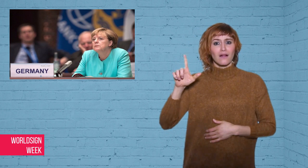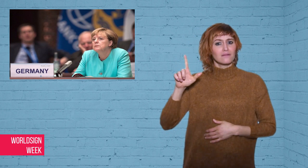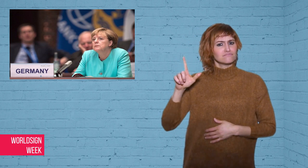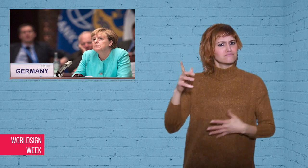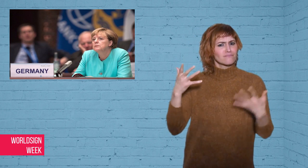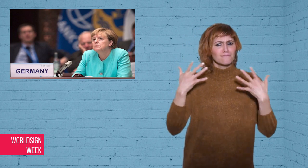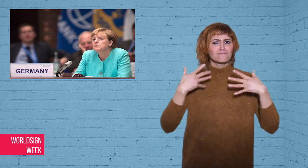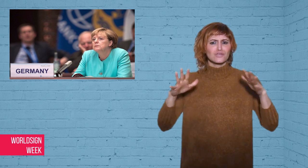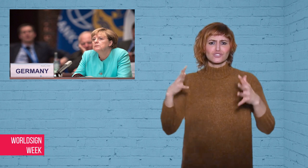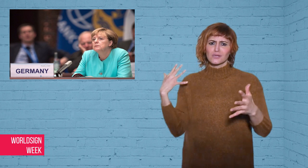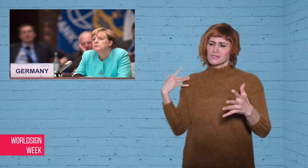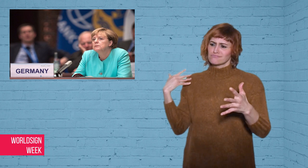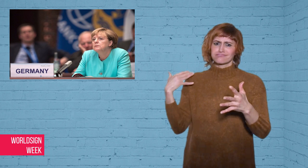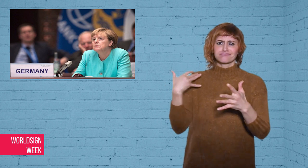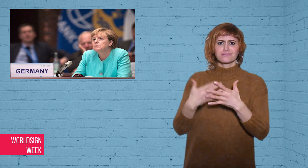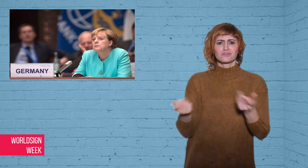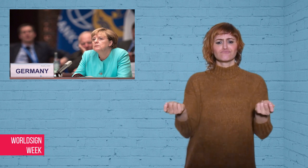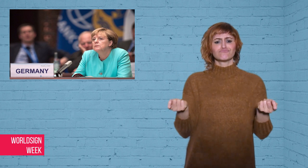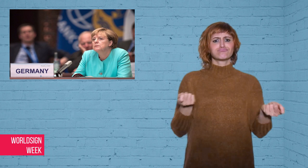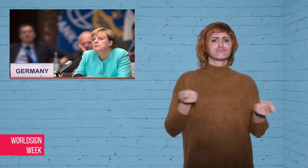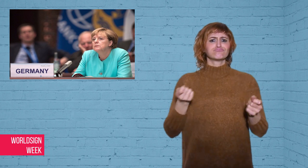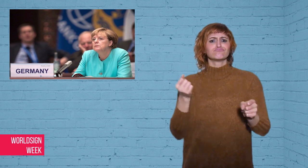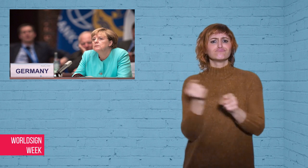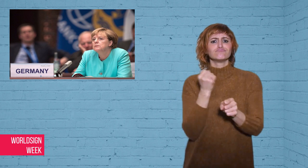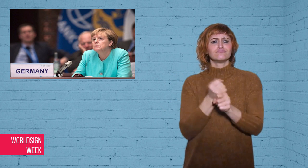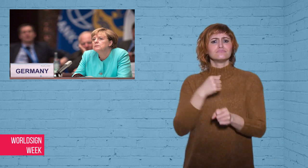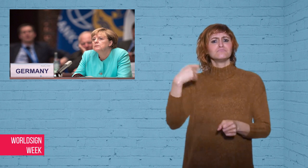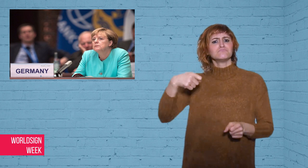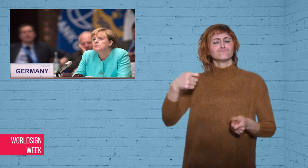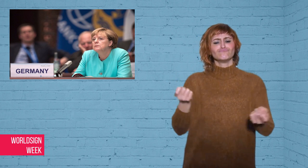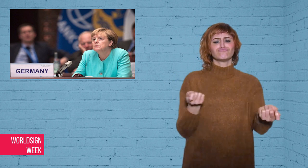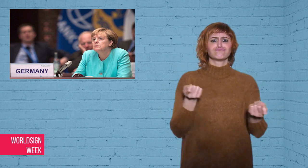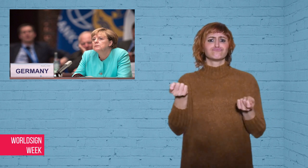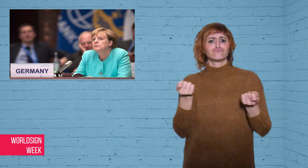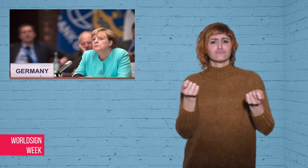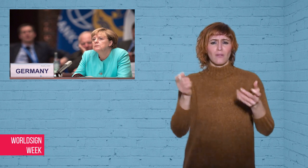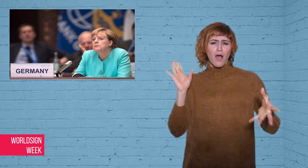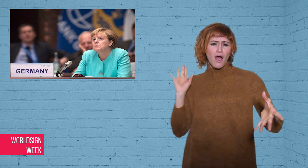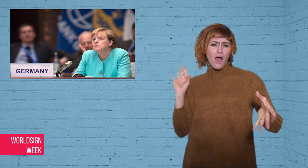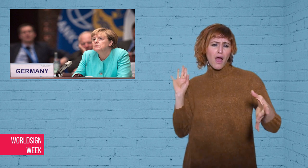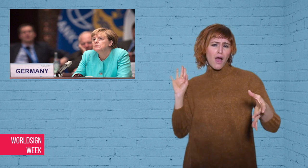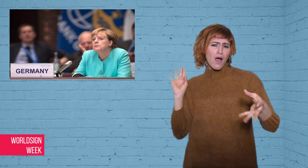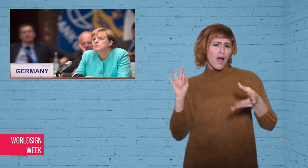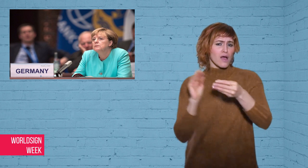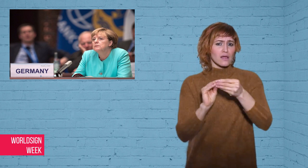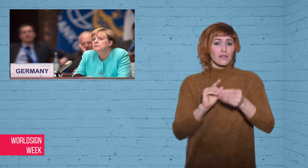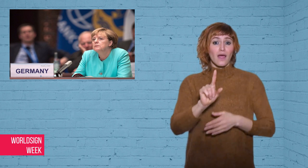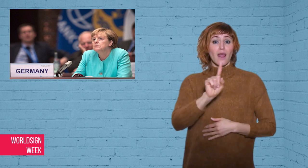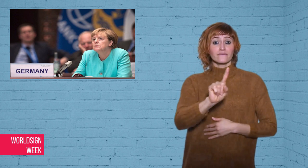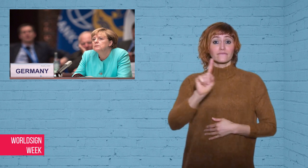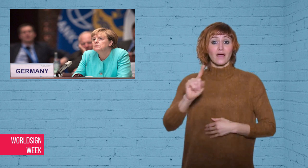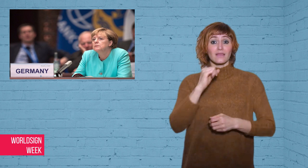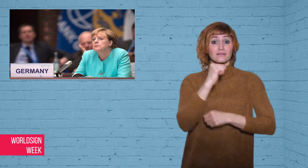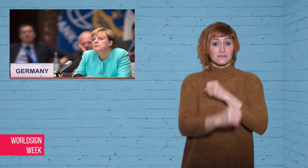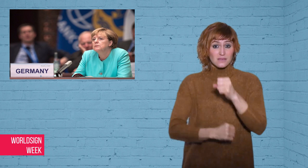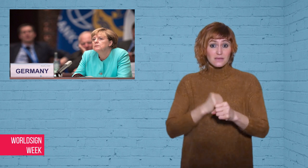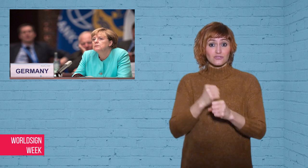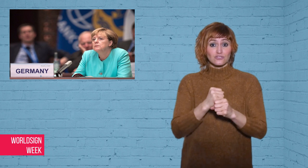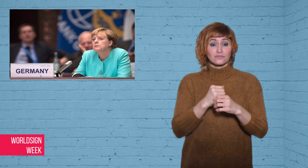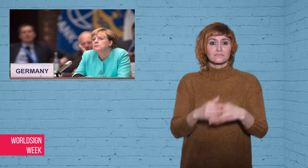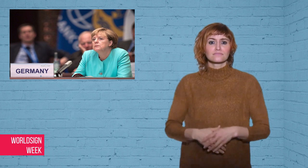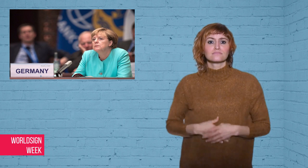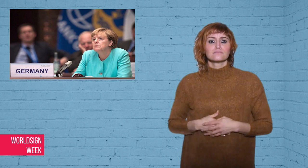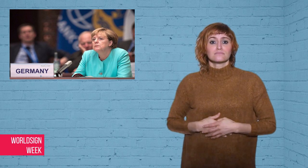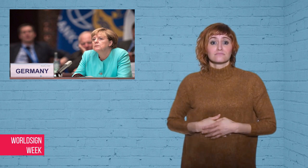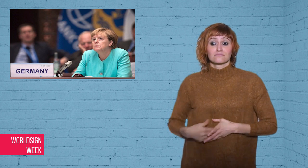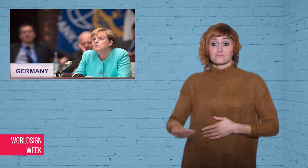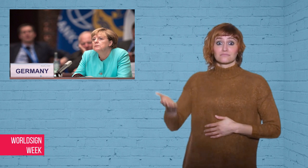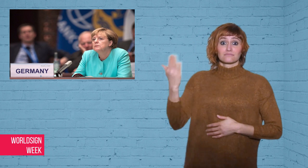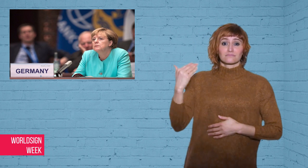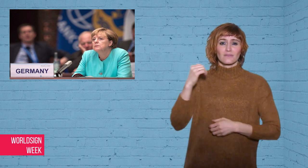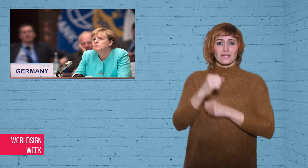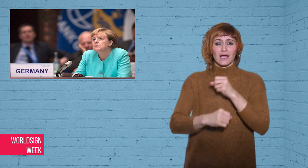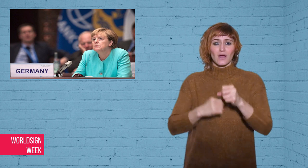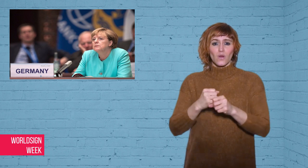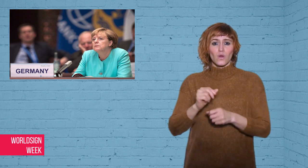Merkel has been in power for 11 years, since 2005.